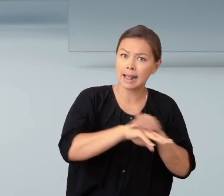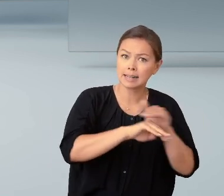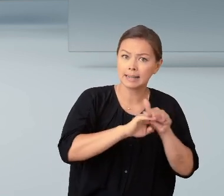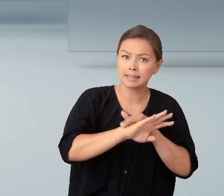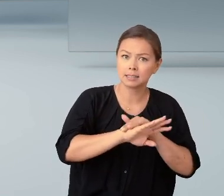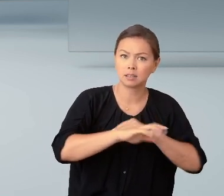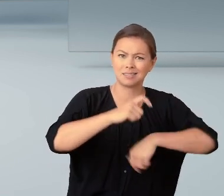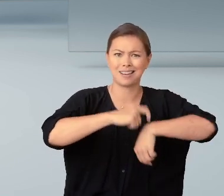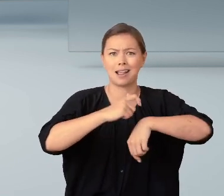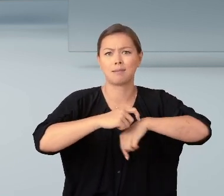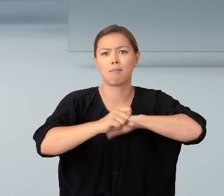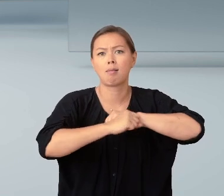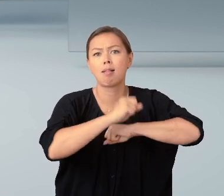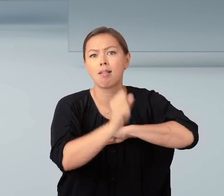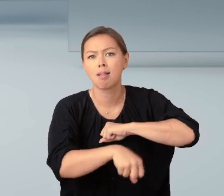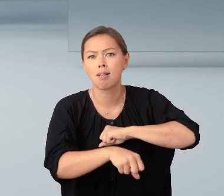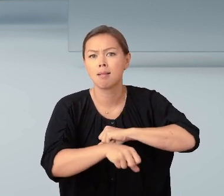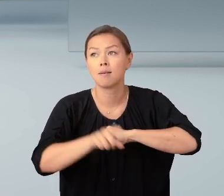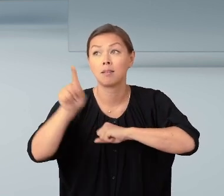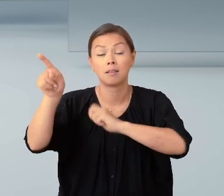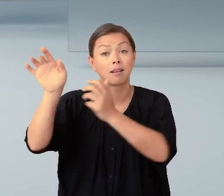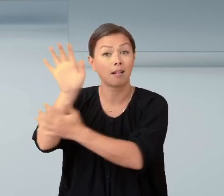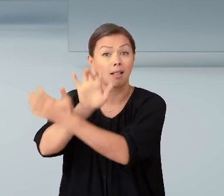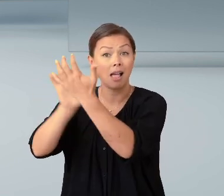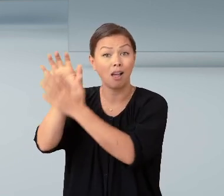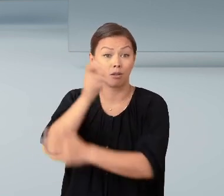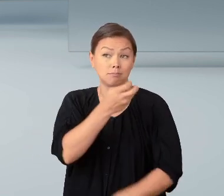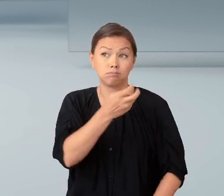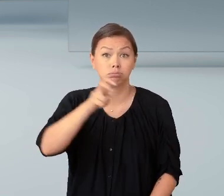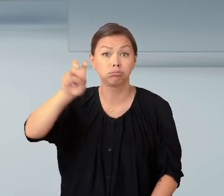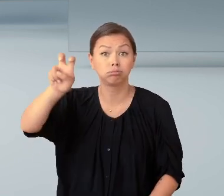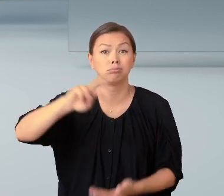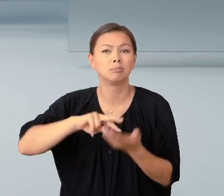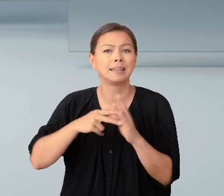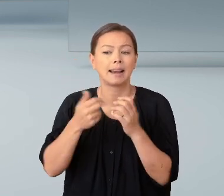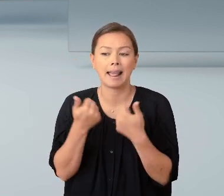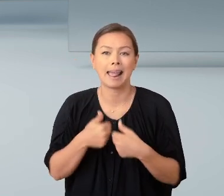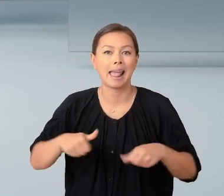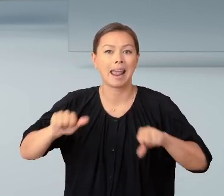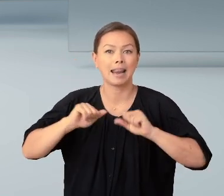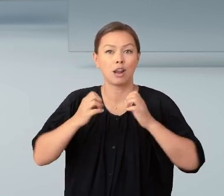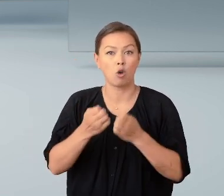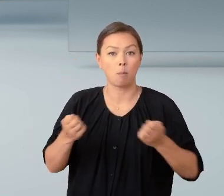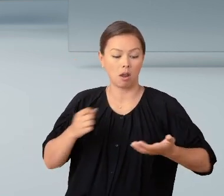includes easy, secure access from any device with seamless upgrades.